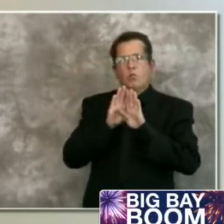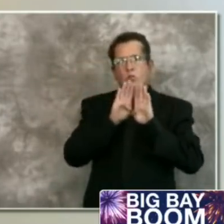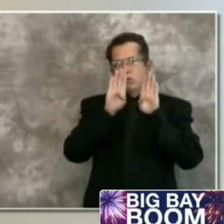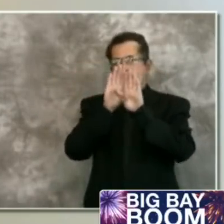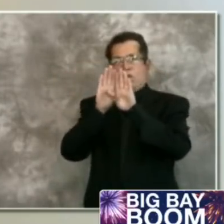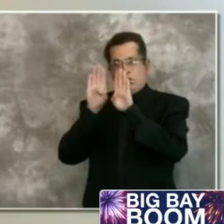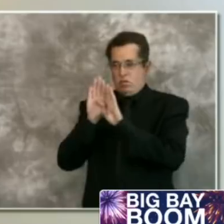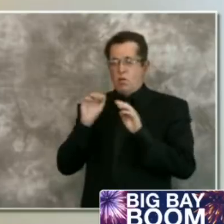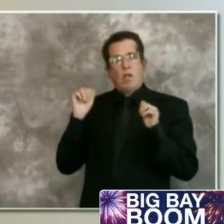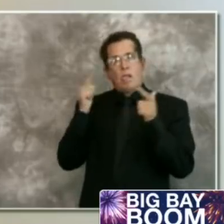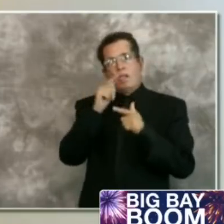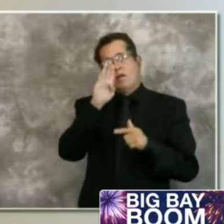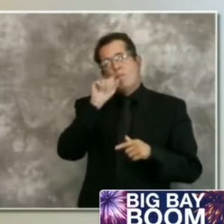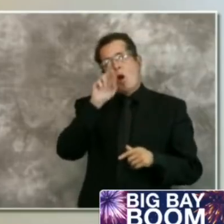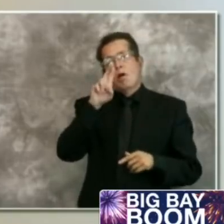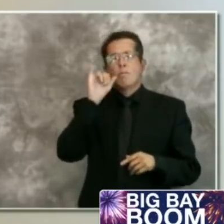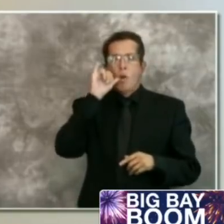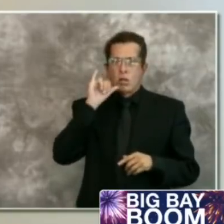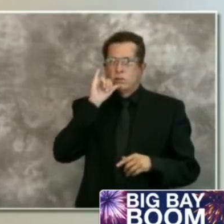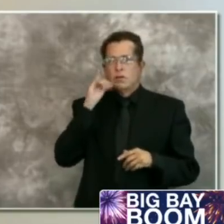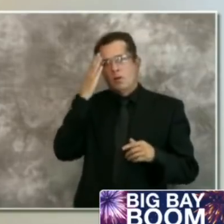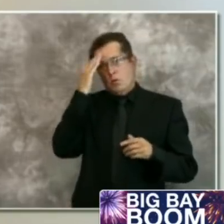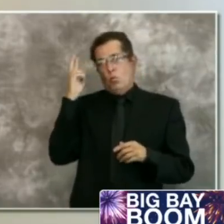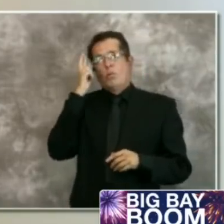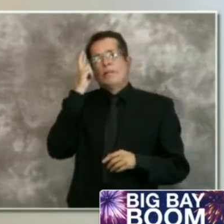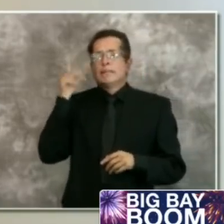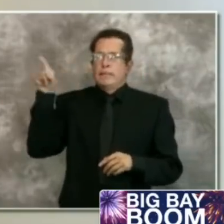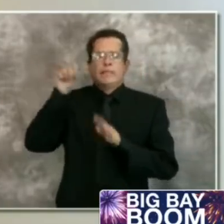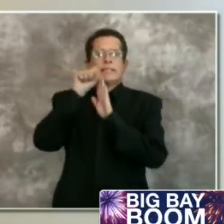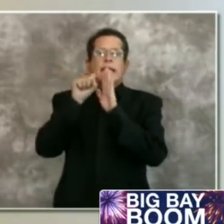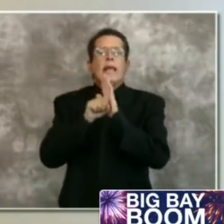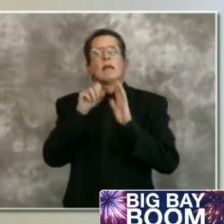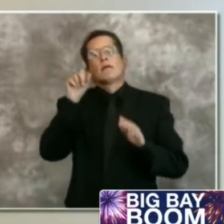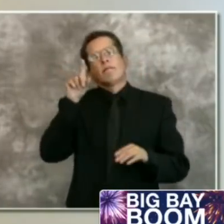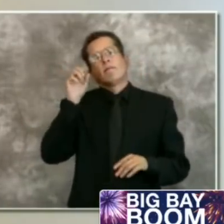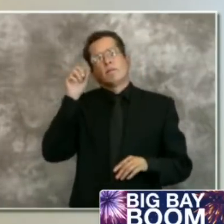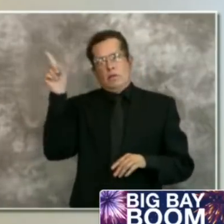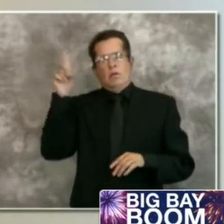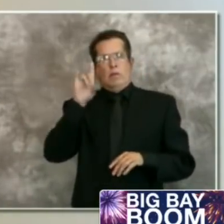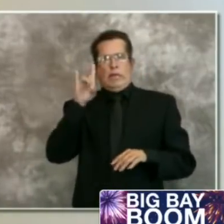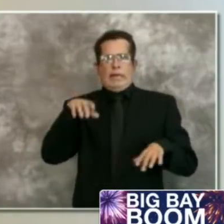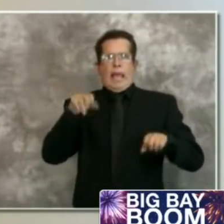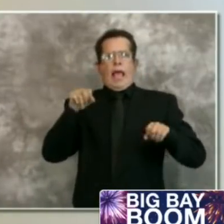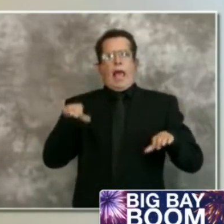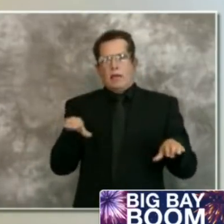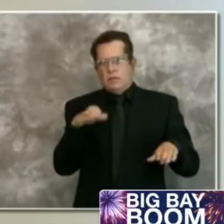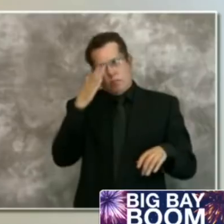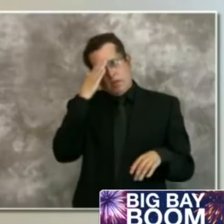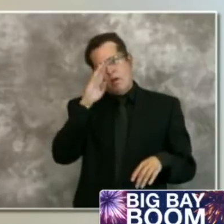NUMBER OF COUNTY. I INCLUDING PRETTY MUCH ALL OF OUR NEIGHBORING COUNTY TO WHAT AND THE REASON THAT THE STATE OF